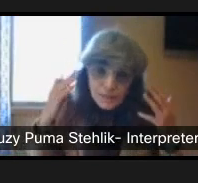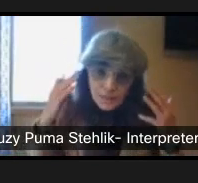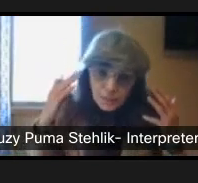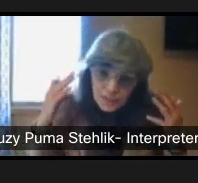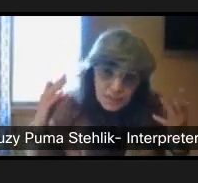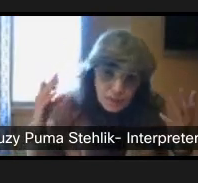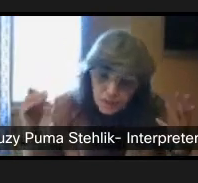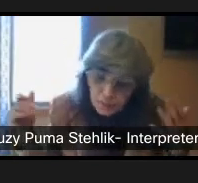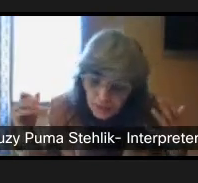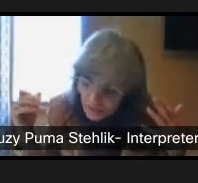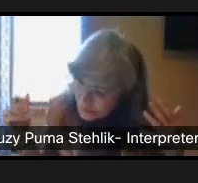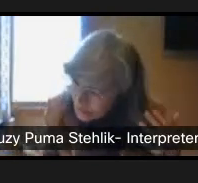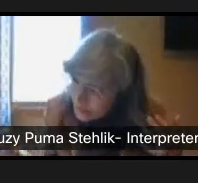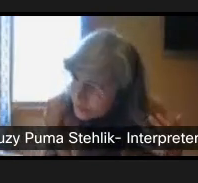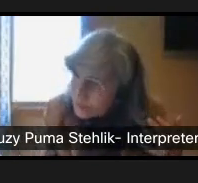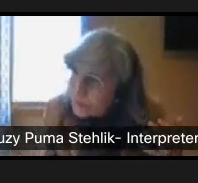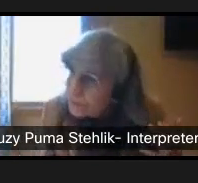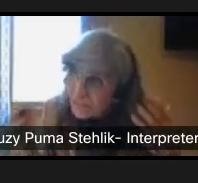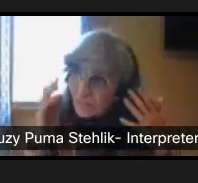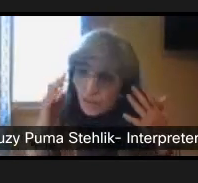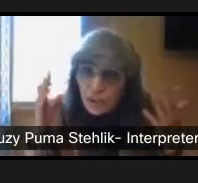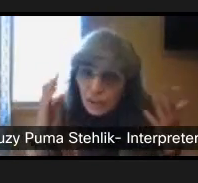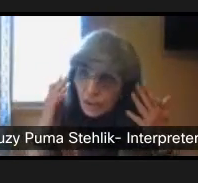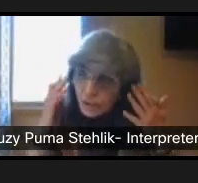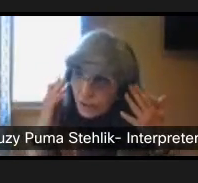The interpreter needs repetition please put in here.